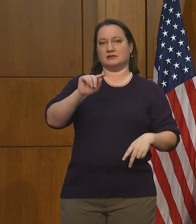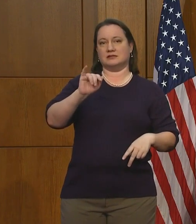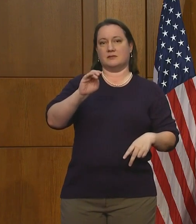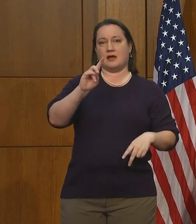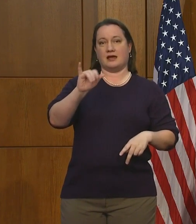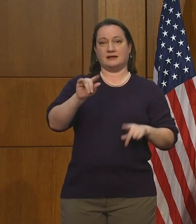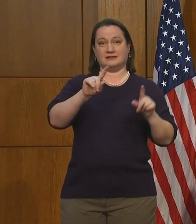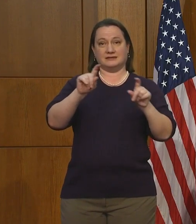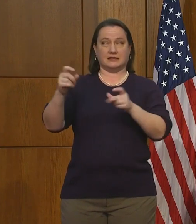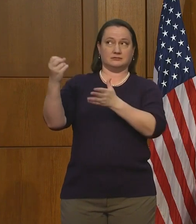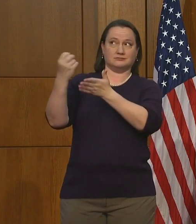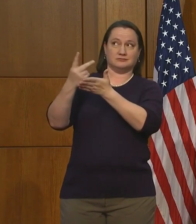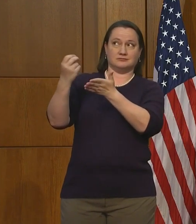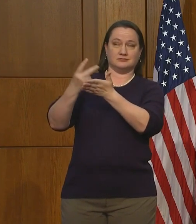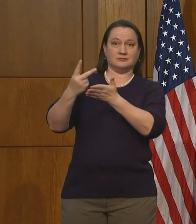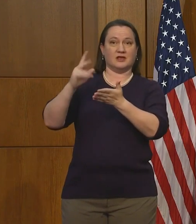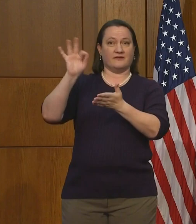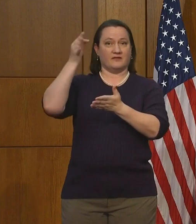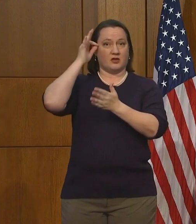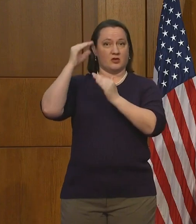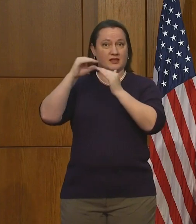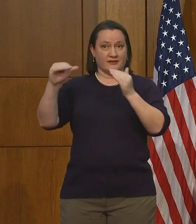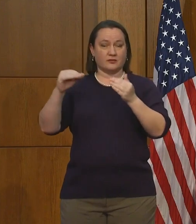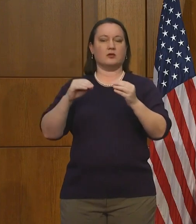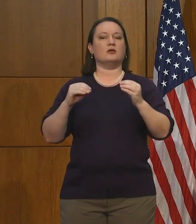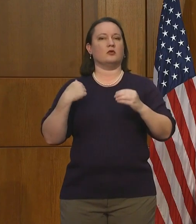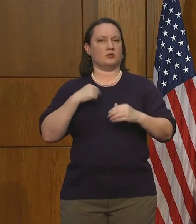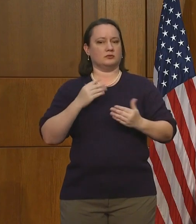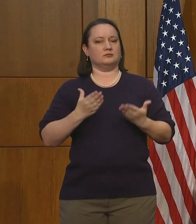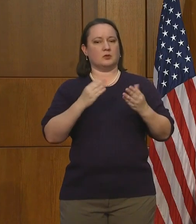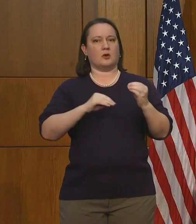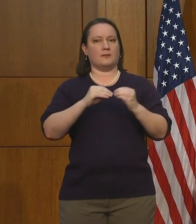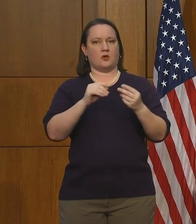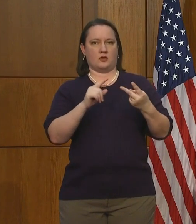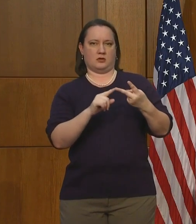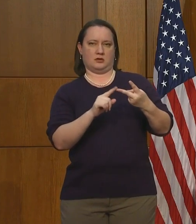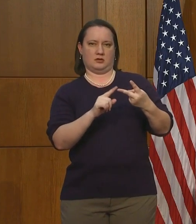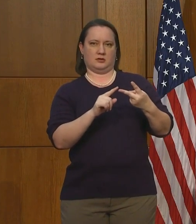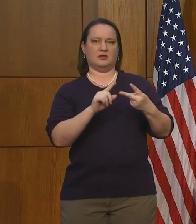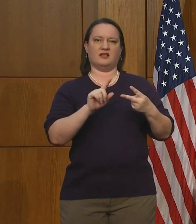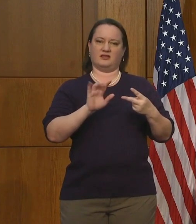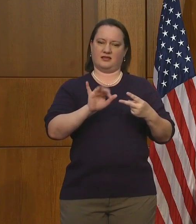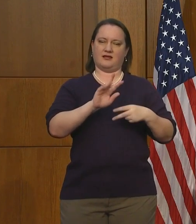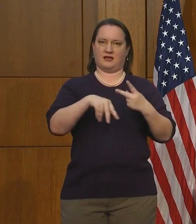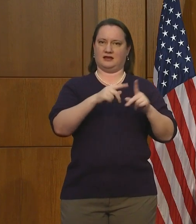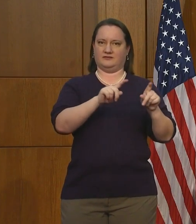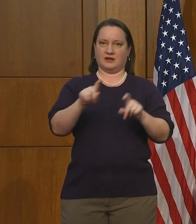PROVED AT THE FEDERAL LEVEL MORE PEOPLE HAVE BEGUN GETTING